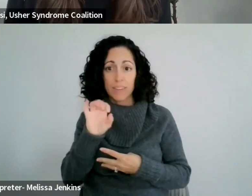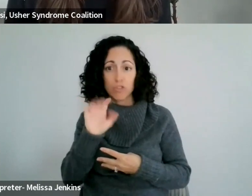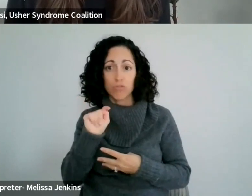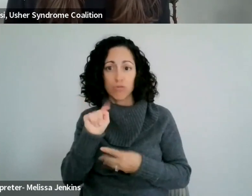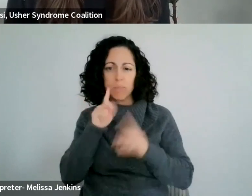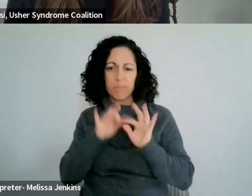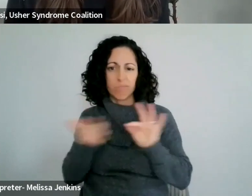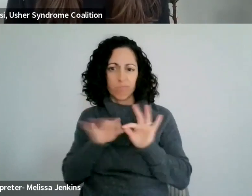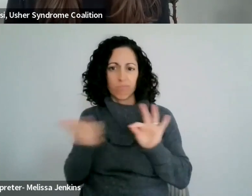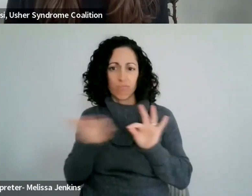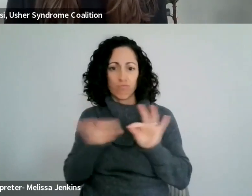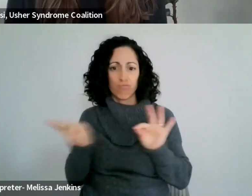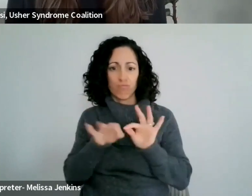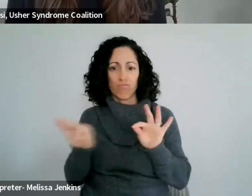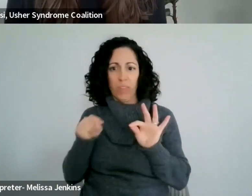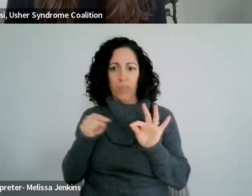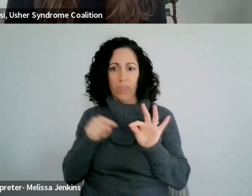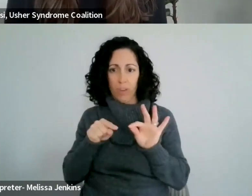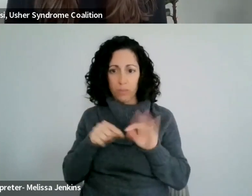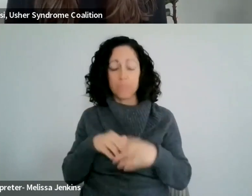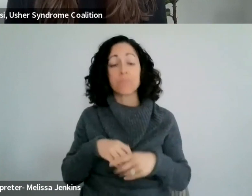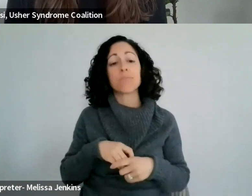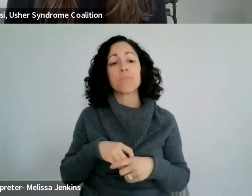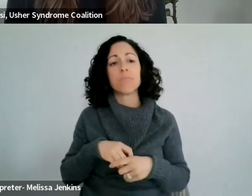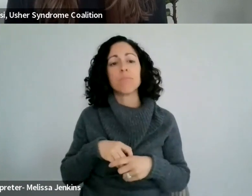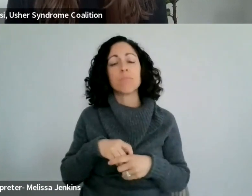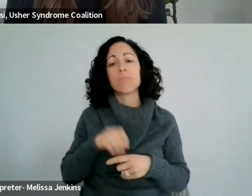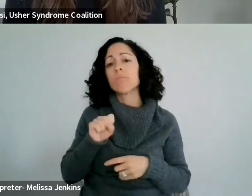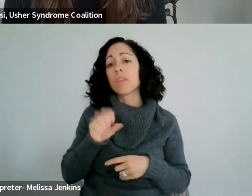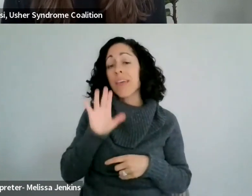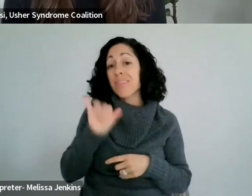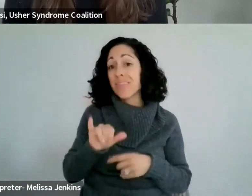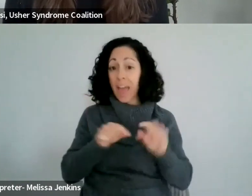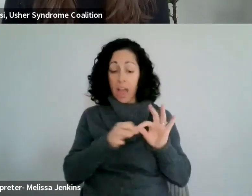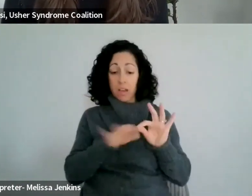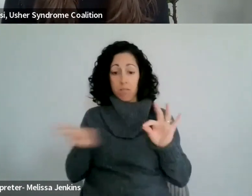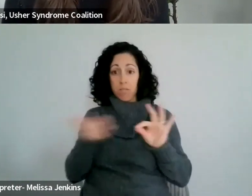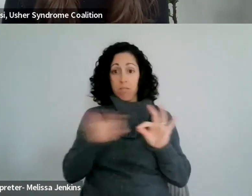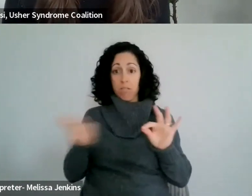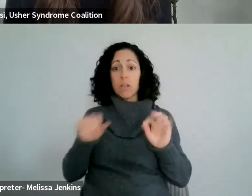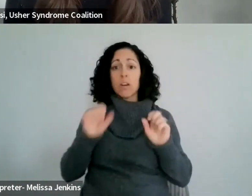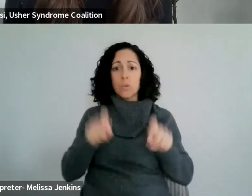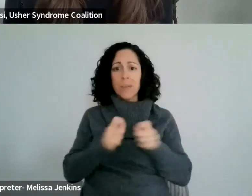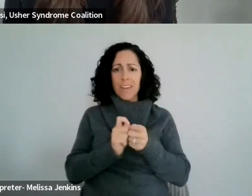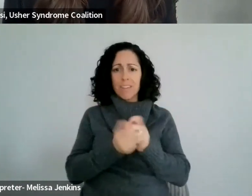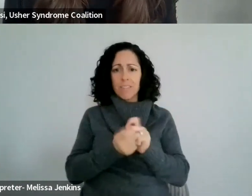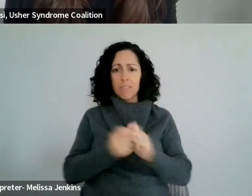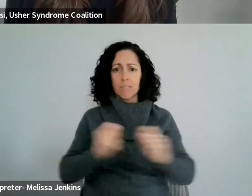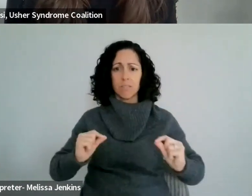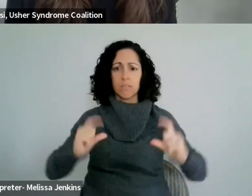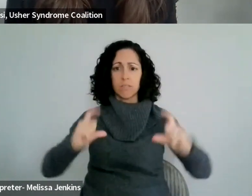You can also select subtitles settings and adjust the size to your visual needs.